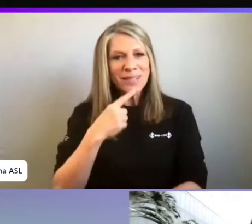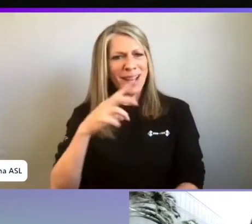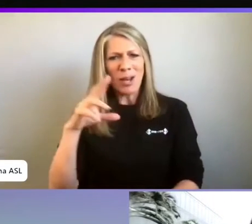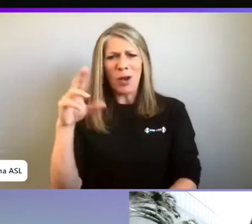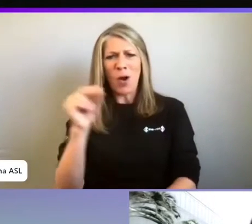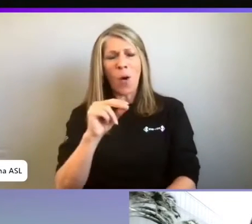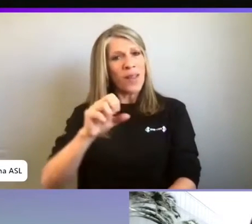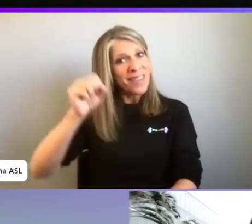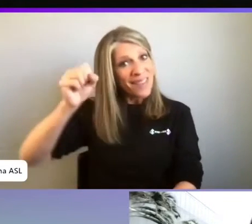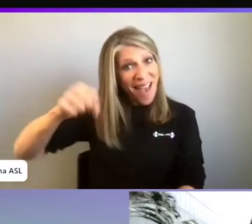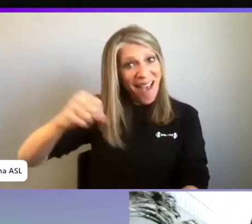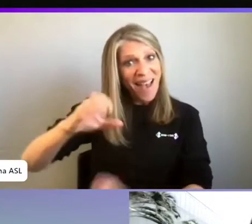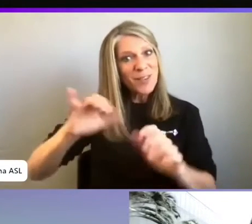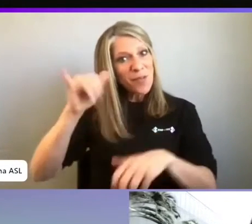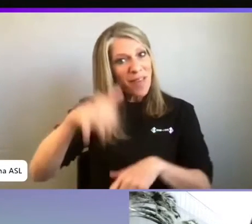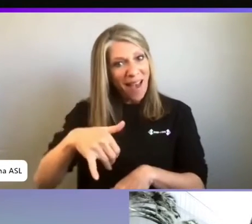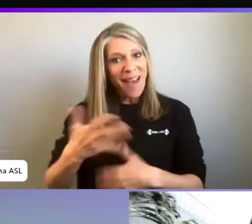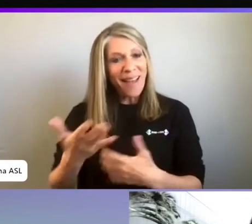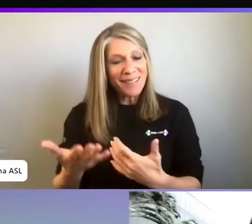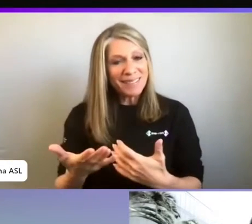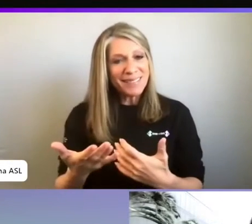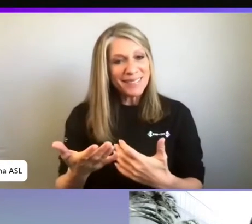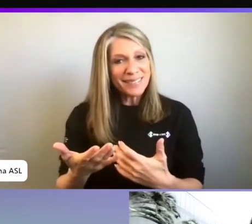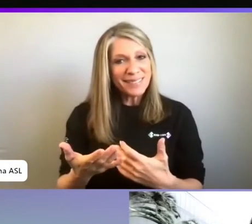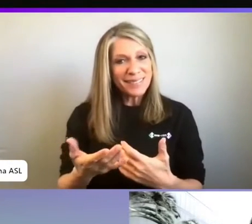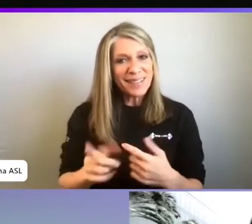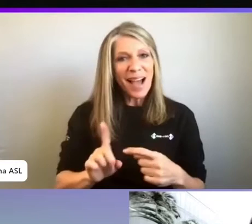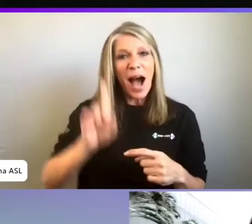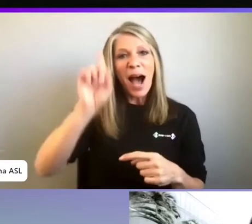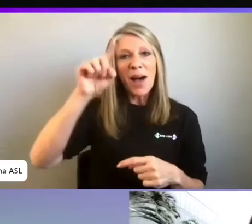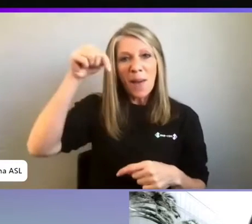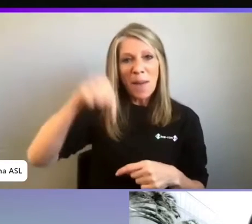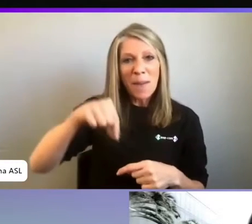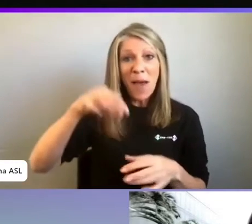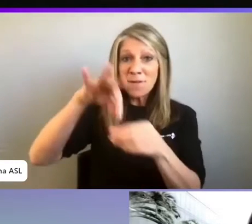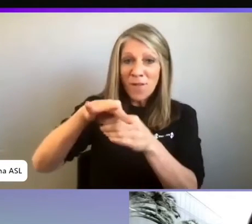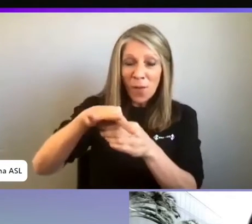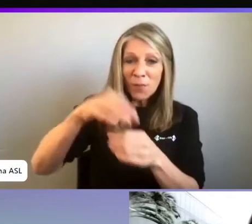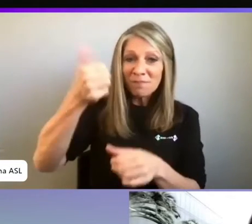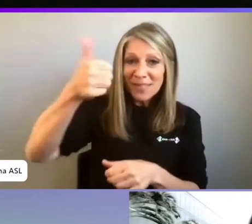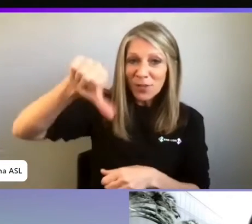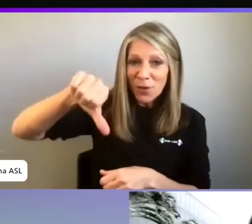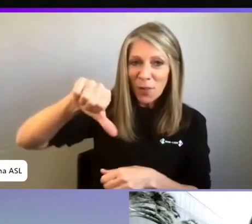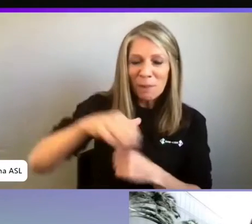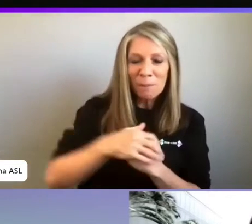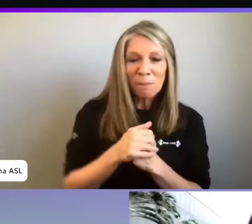and to another person , and instantly was able to get the oh heck no, or yeah do